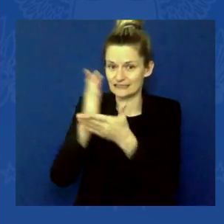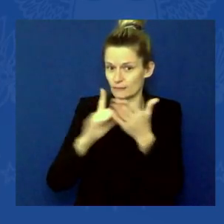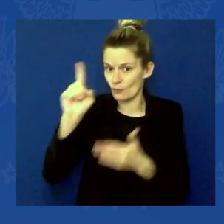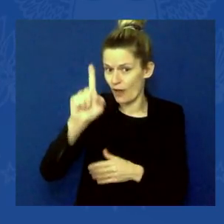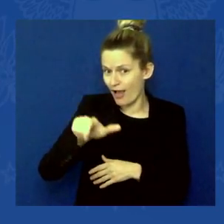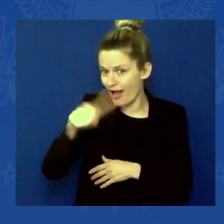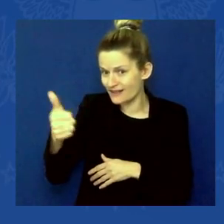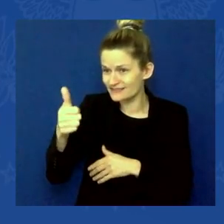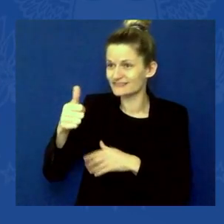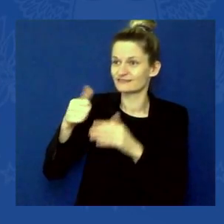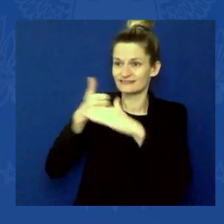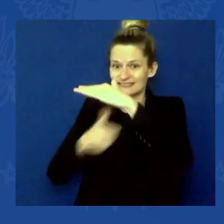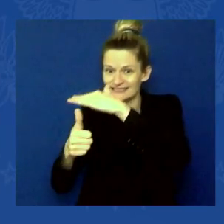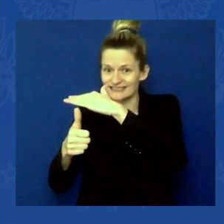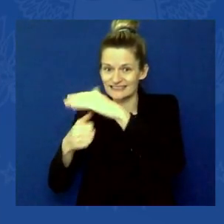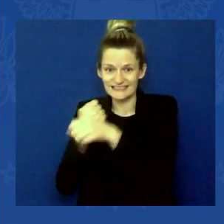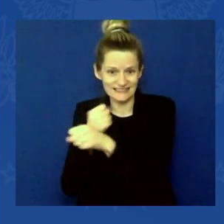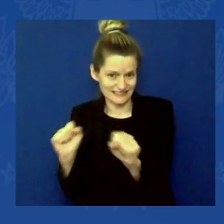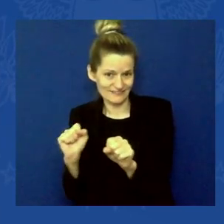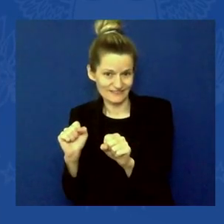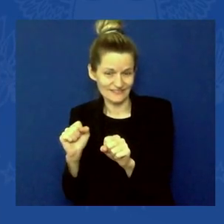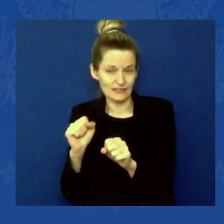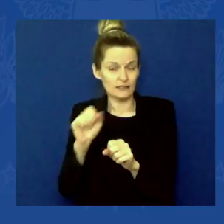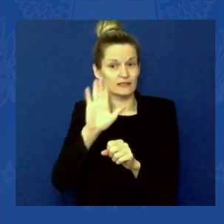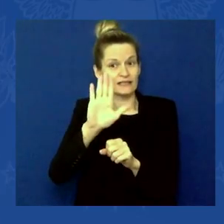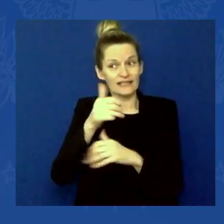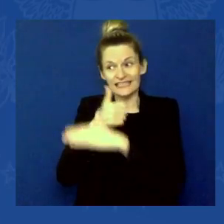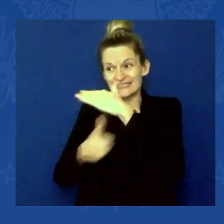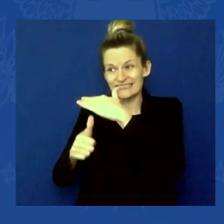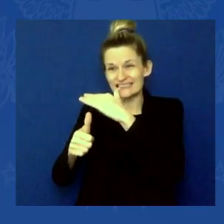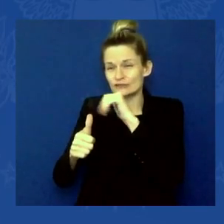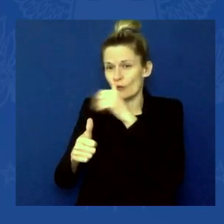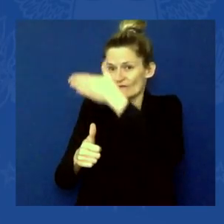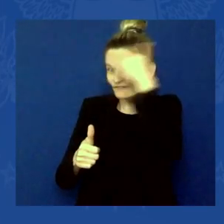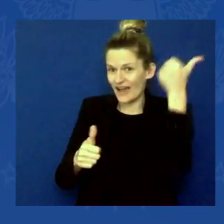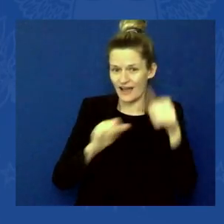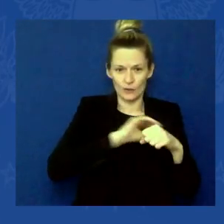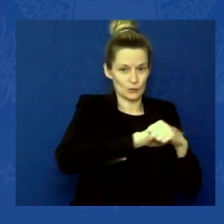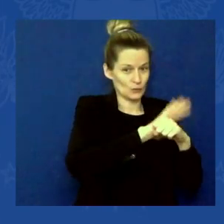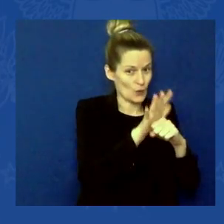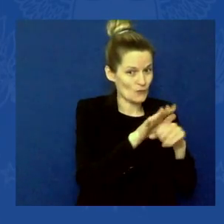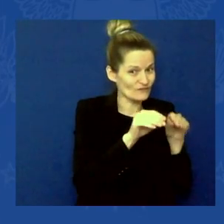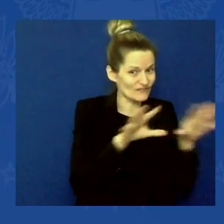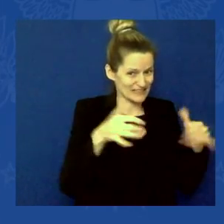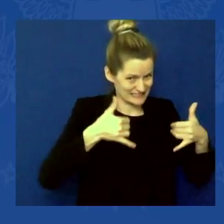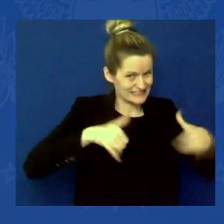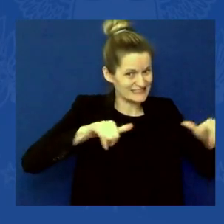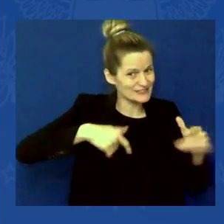So, wear a mask and try to observe social distancing. And to everyone across the country,